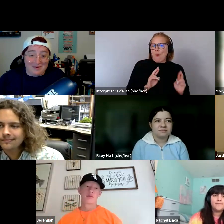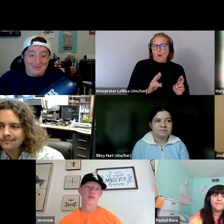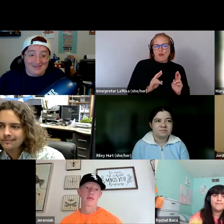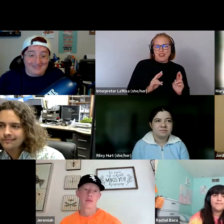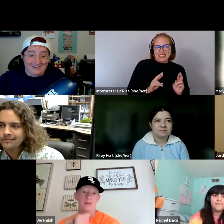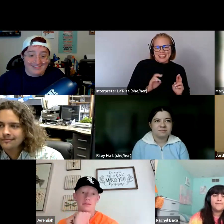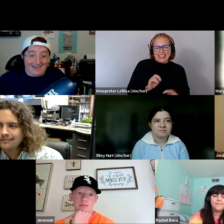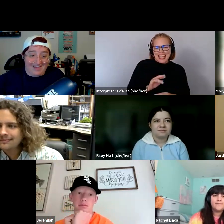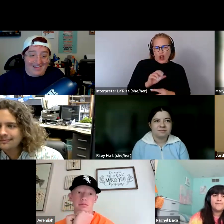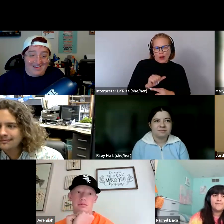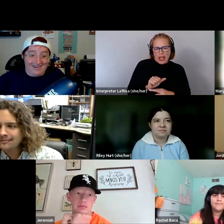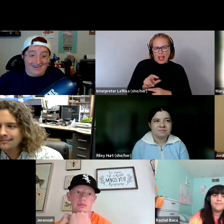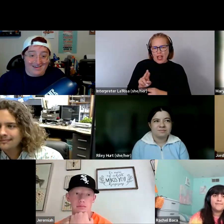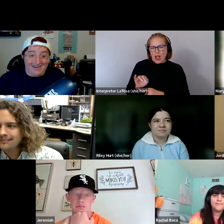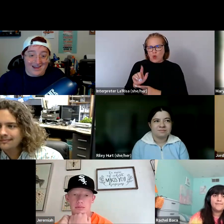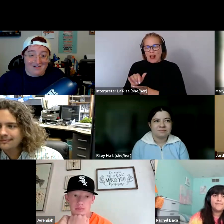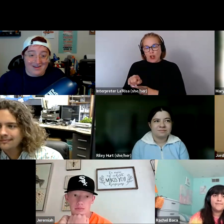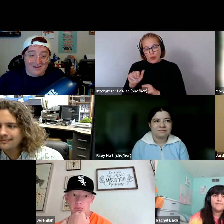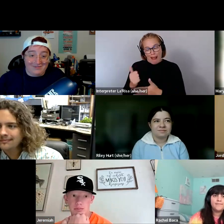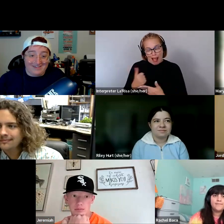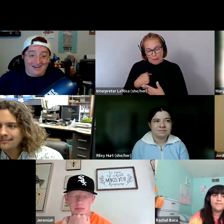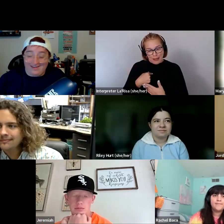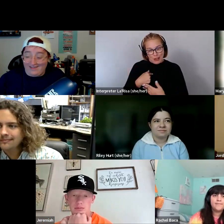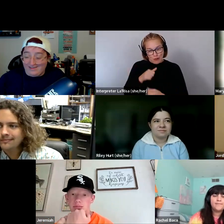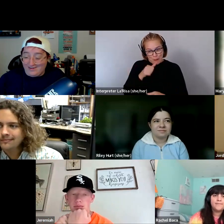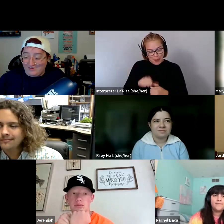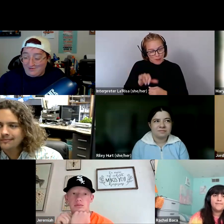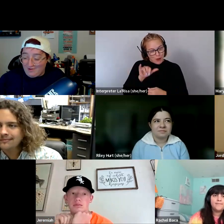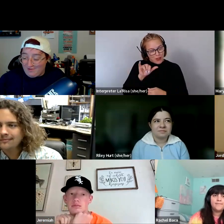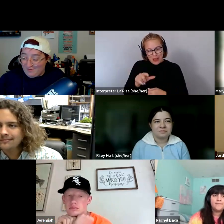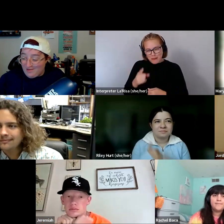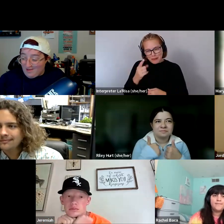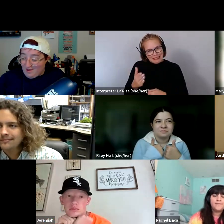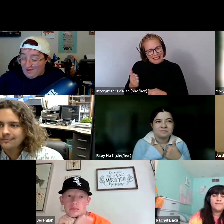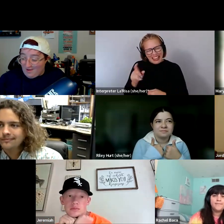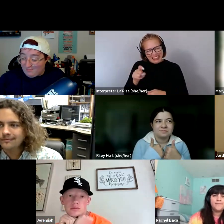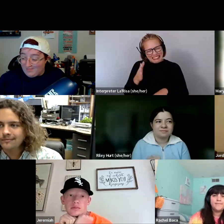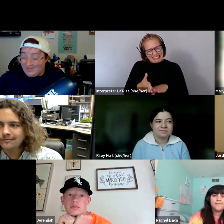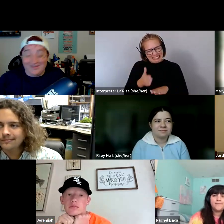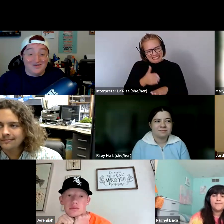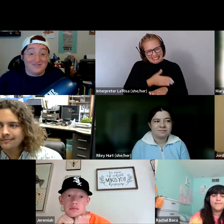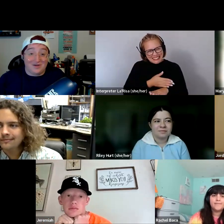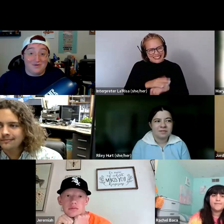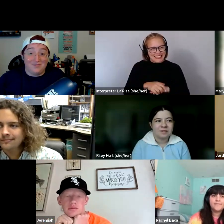will. Thank you, Mary, for hitting play when I absolutely forgot.